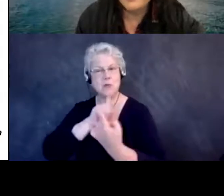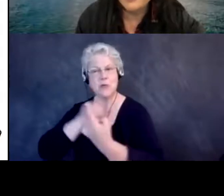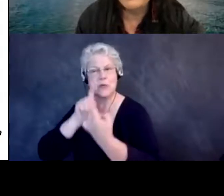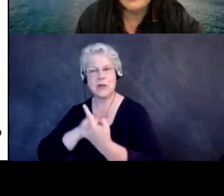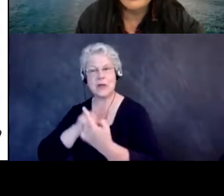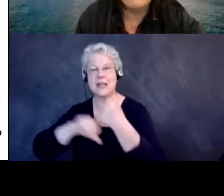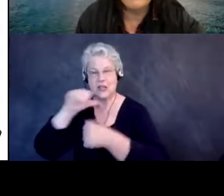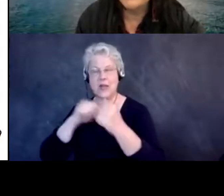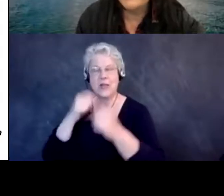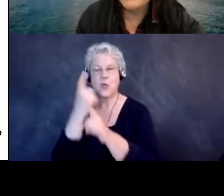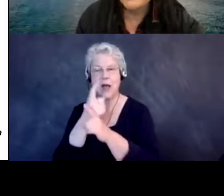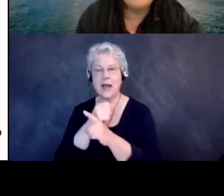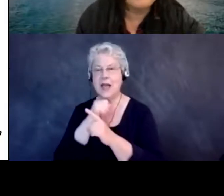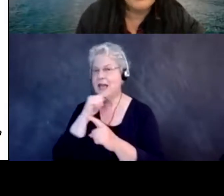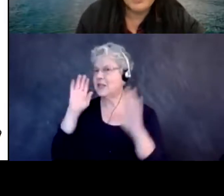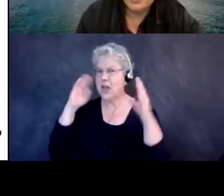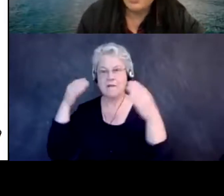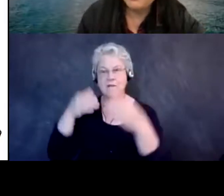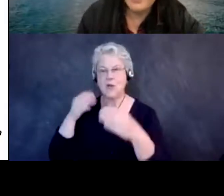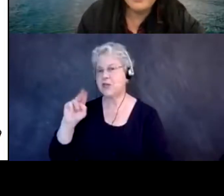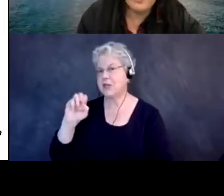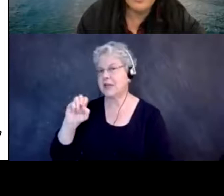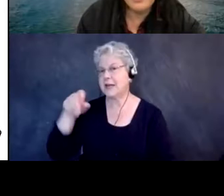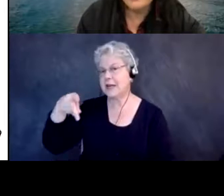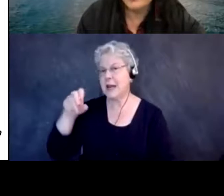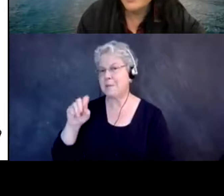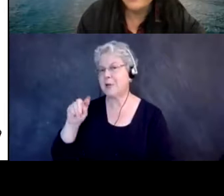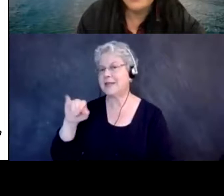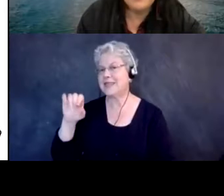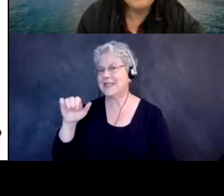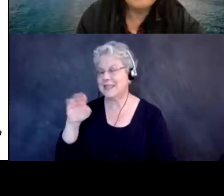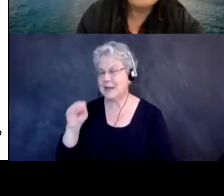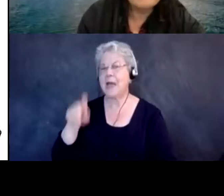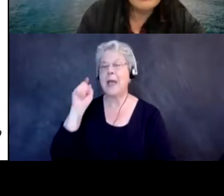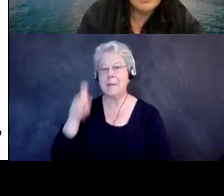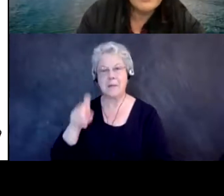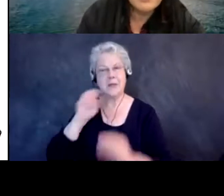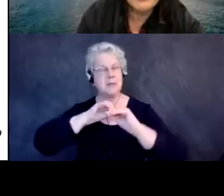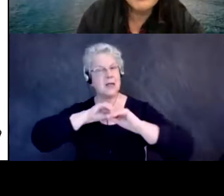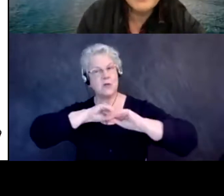right. It's not focused through nepotism. True. It’s got to be transparent. Next bullet please.